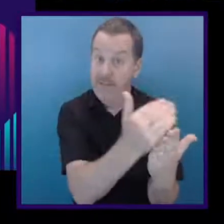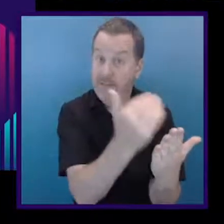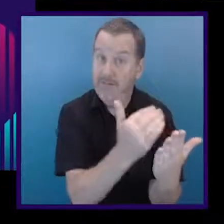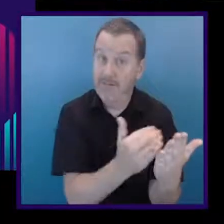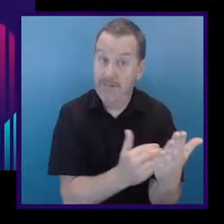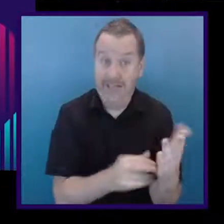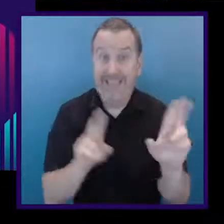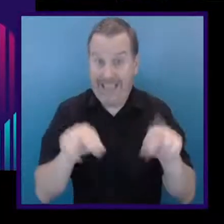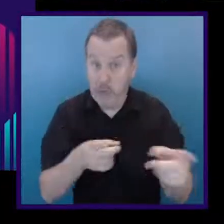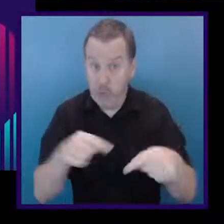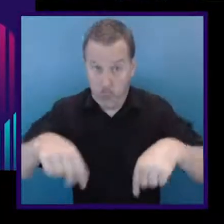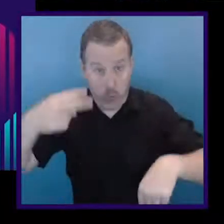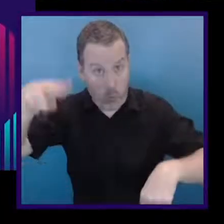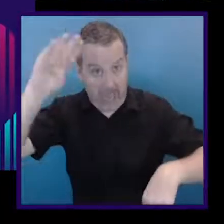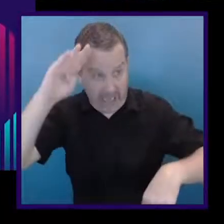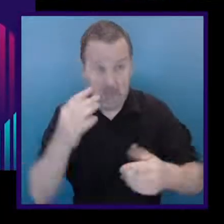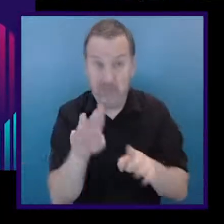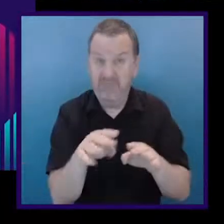that can try and reverse the decline in language learning.